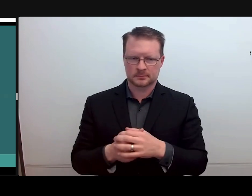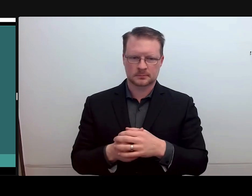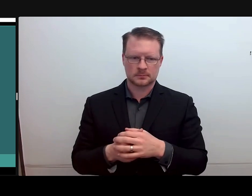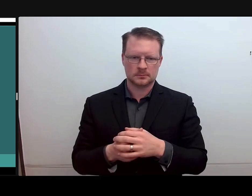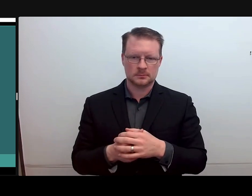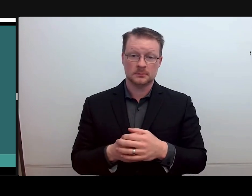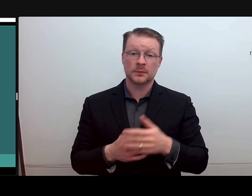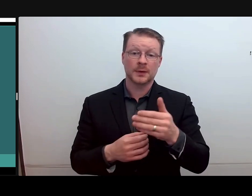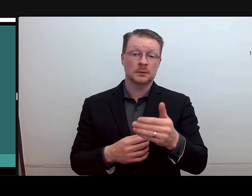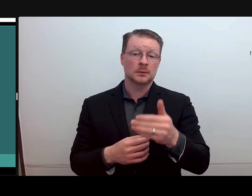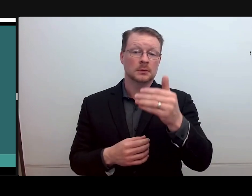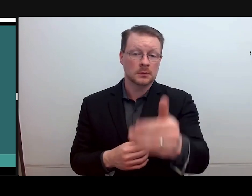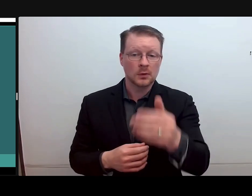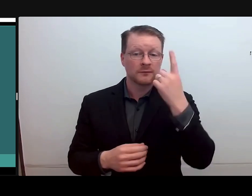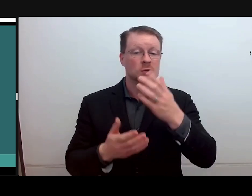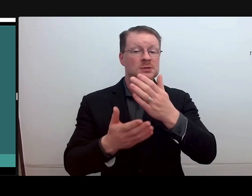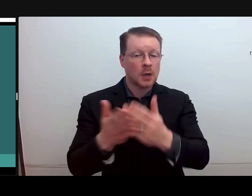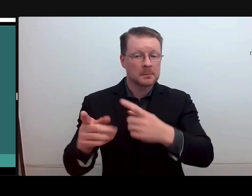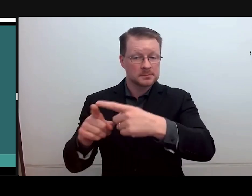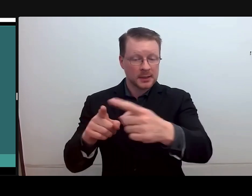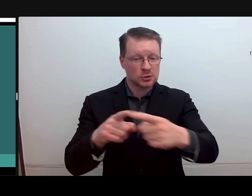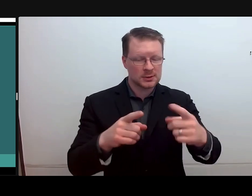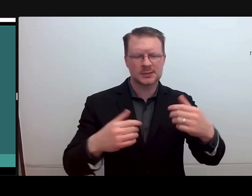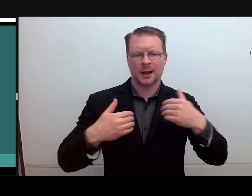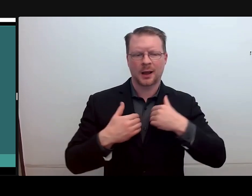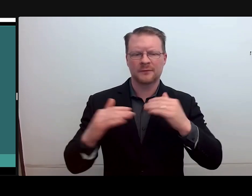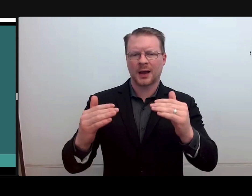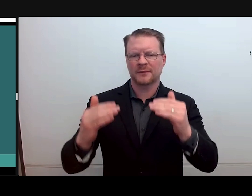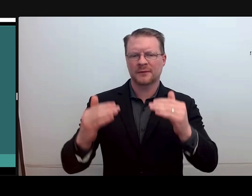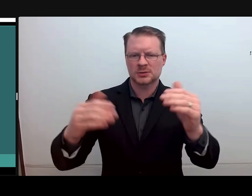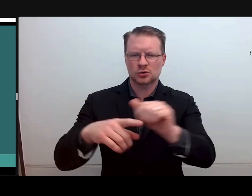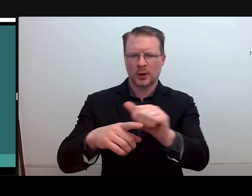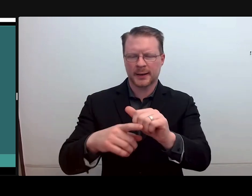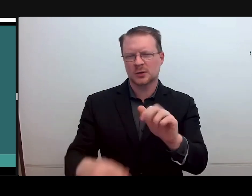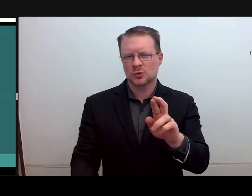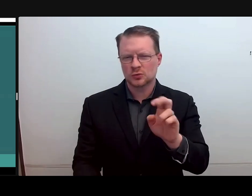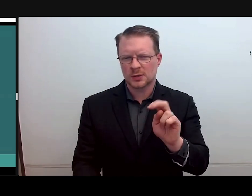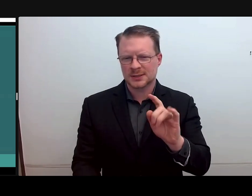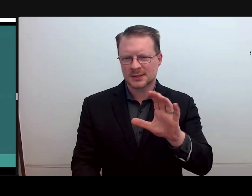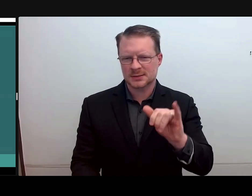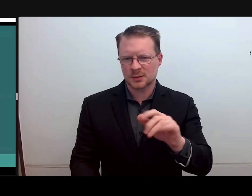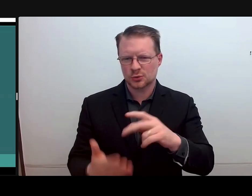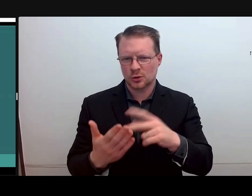et cetera. After that, there are some specialties that will have advanced training, which is usually